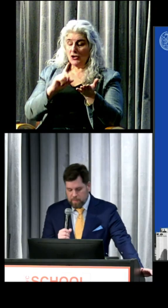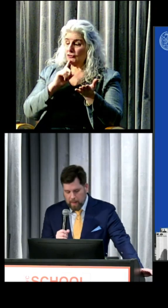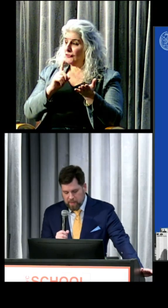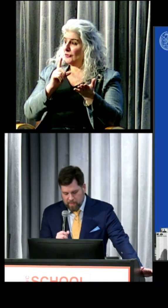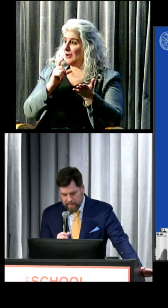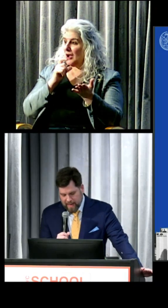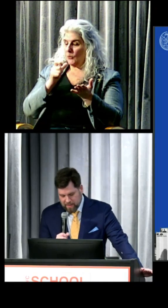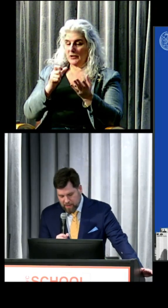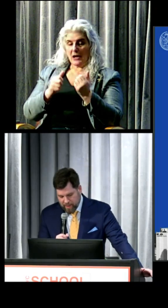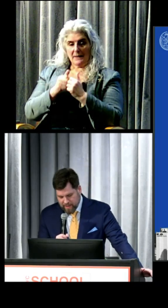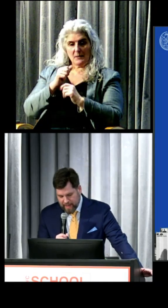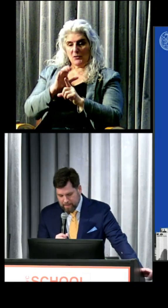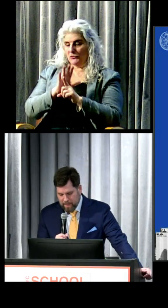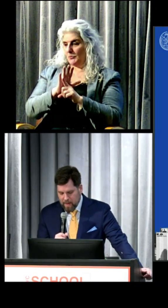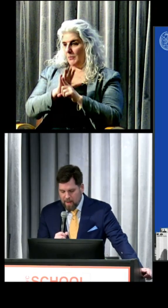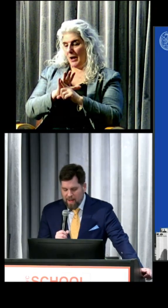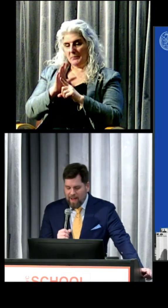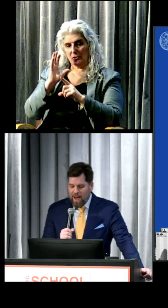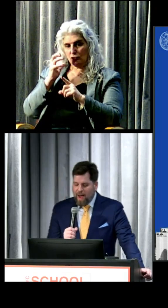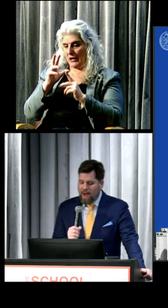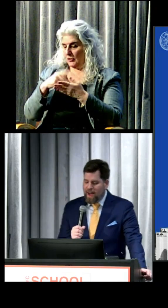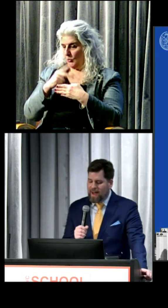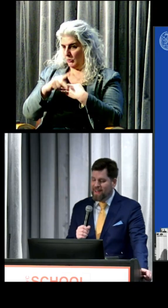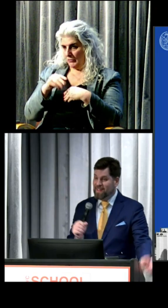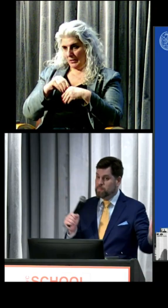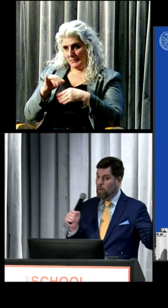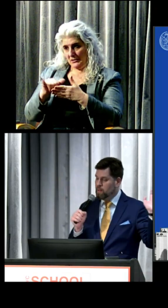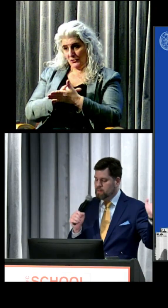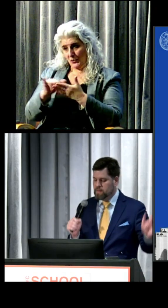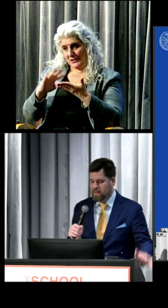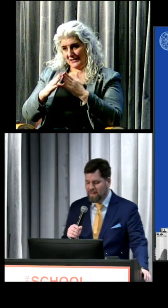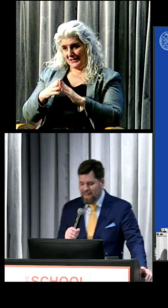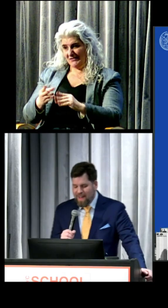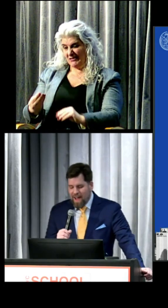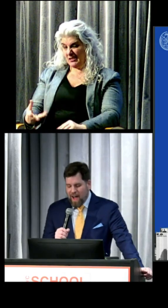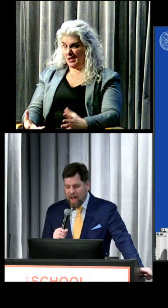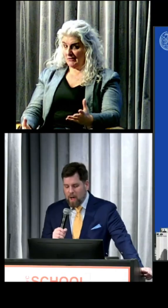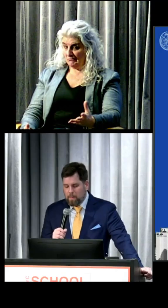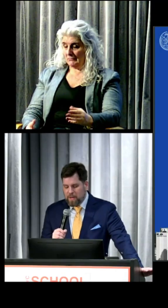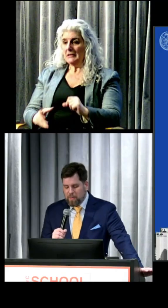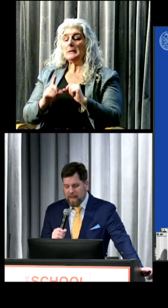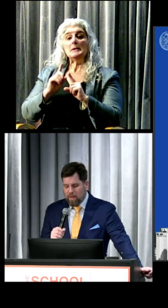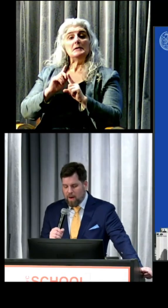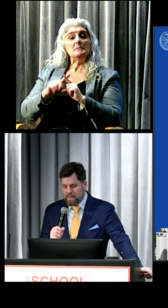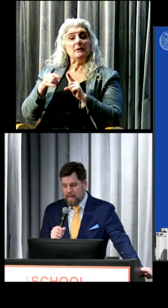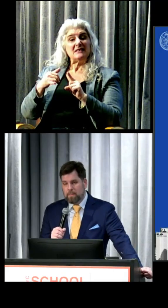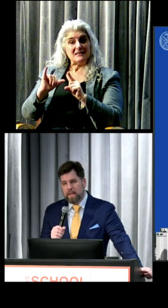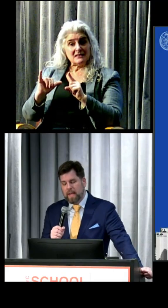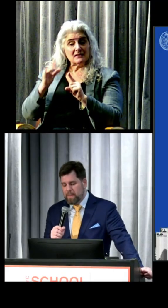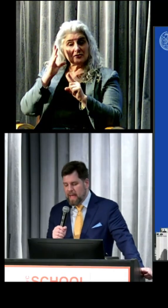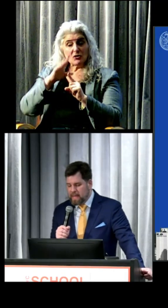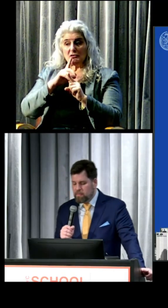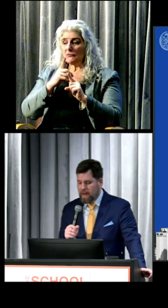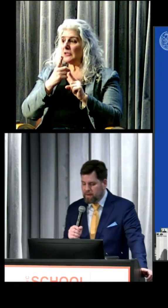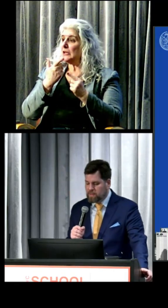Within, let me go back one slide, so I'm gonna, I'm gonna move, sorry, does the mic come with me?